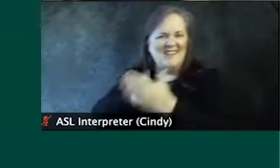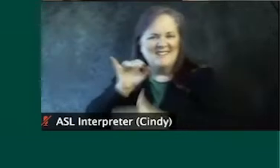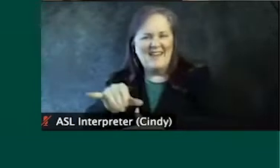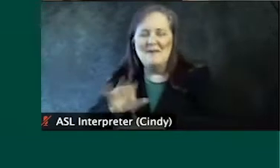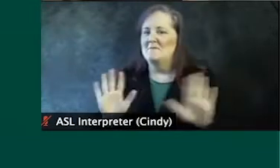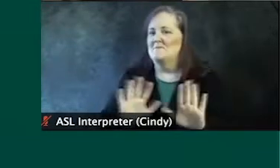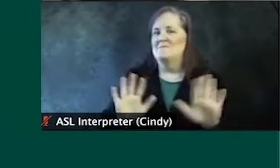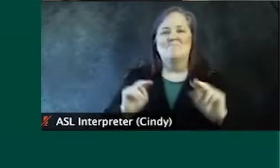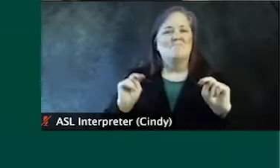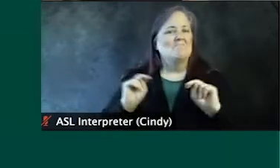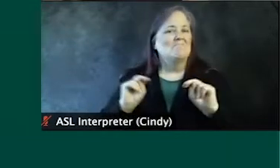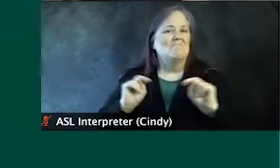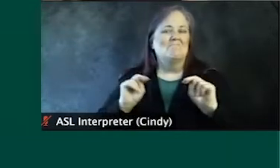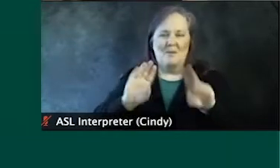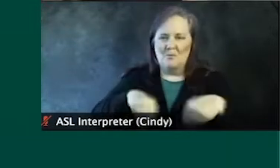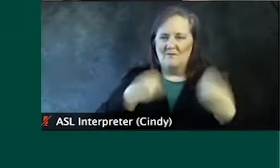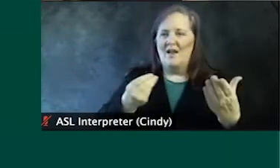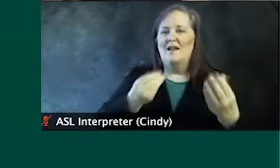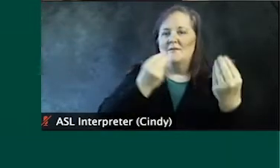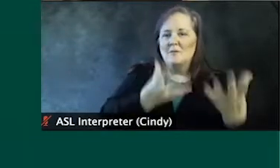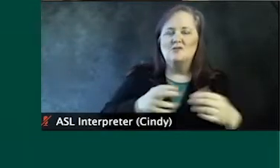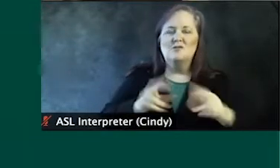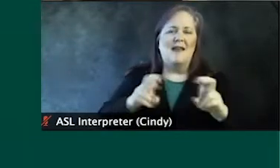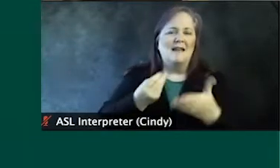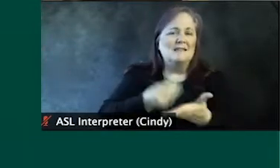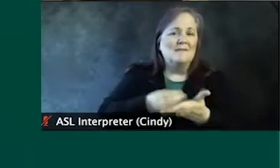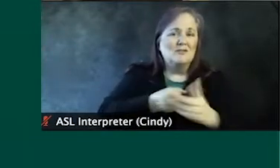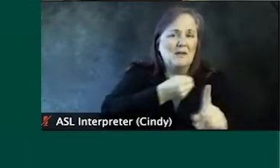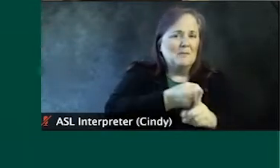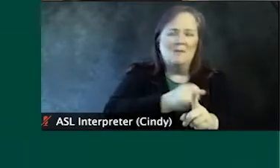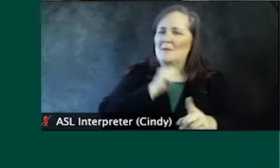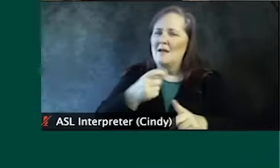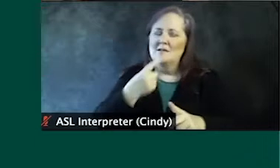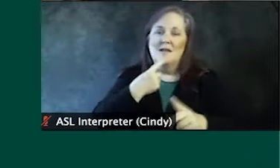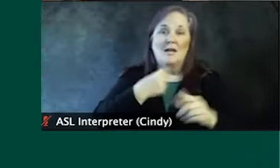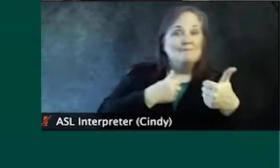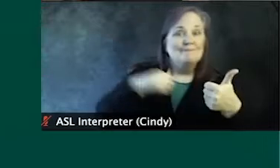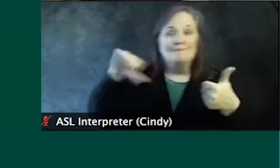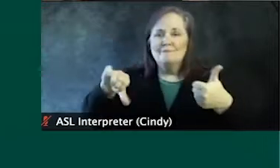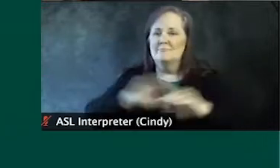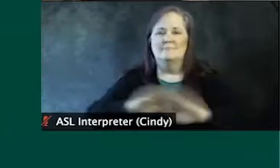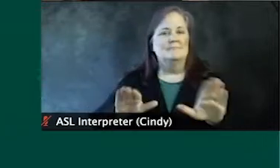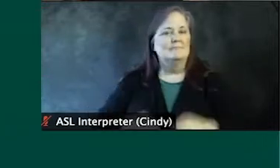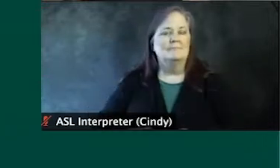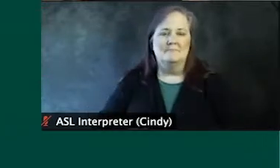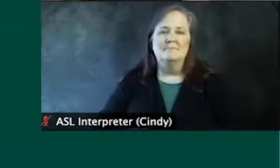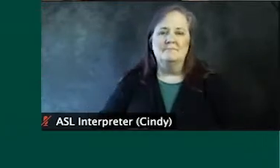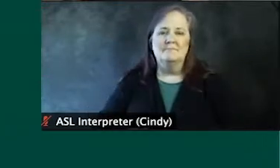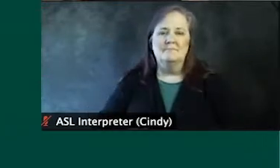when voters authorized Proposition Nine. And Proposition Nine tasked us with a couple of different activities.